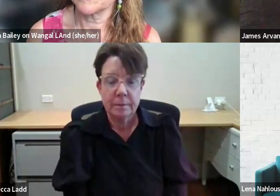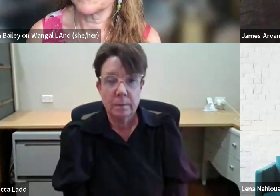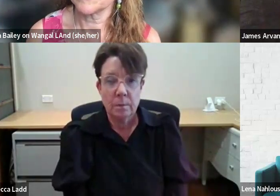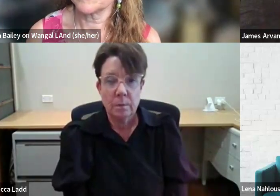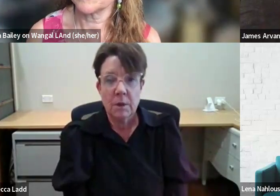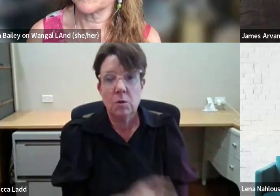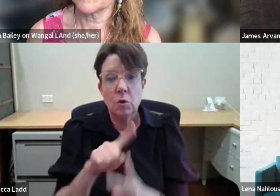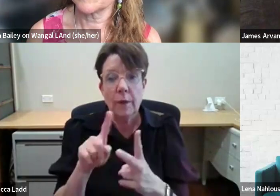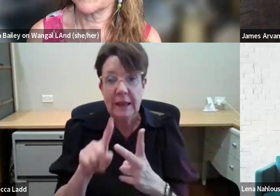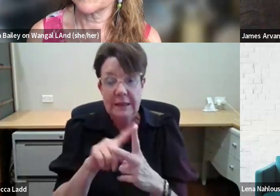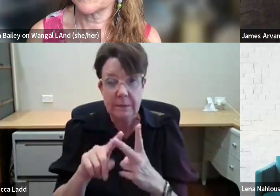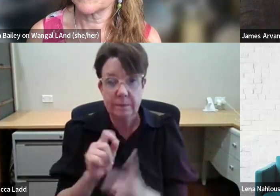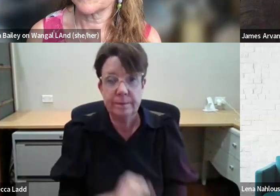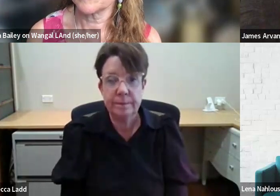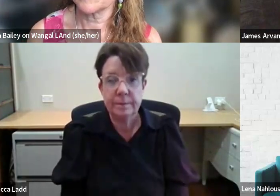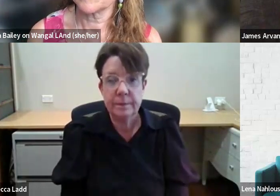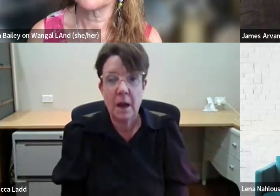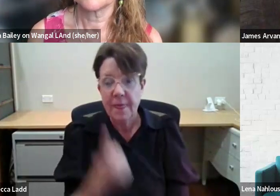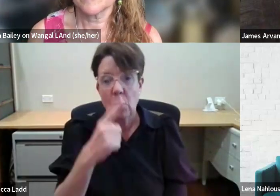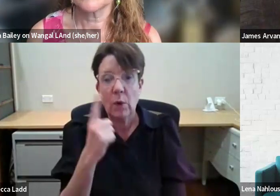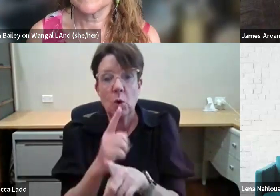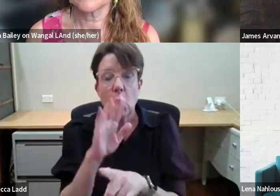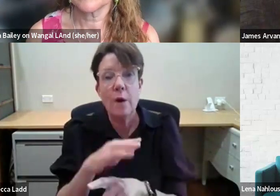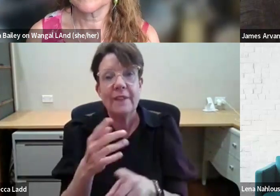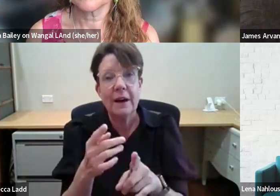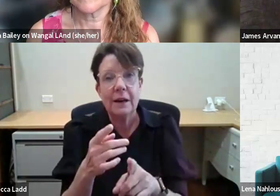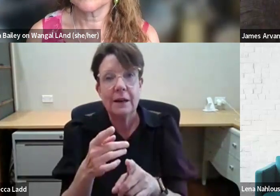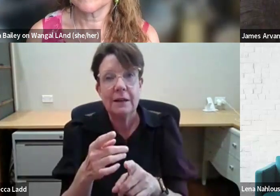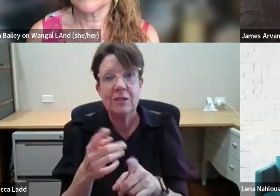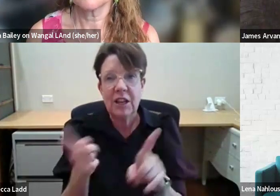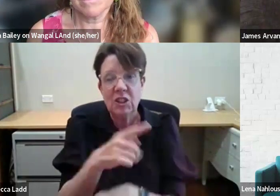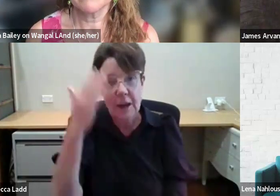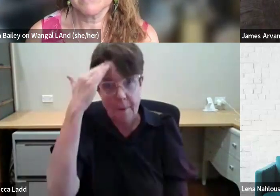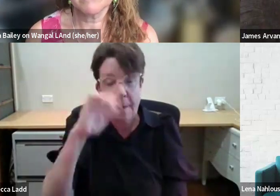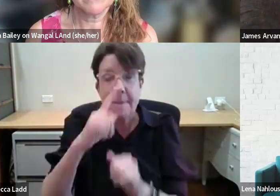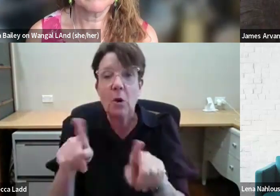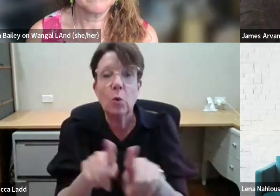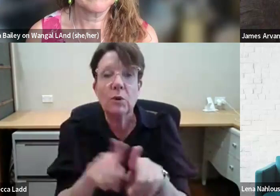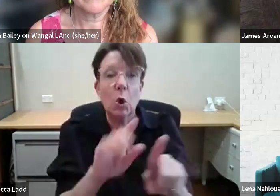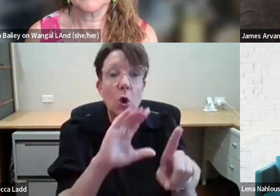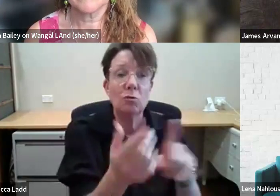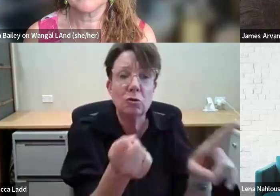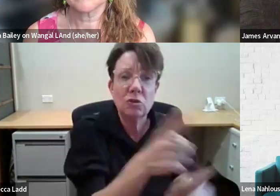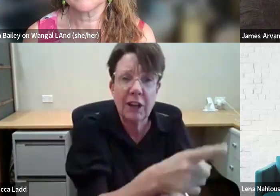total shift in cultural change can take a bit of time and that is part of what I was emphasising,